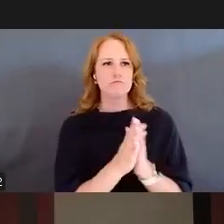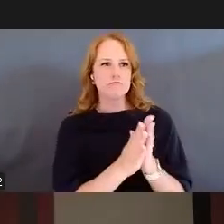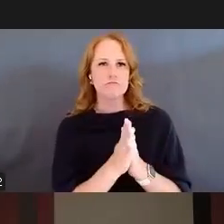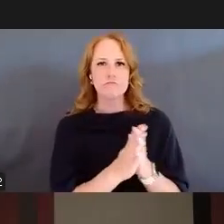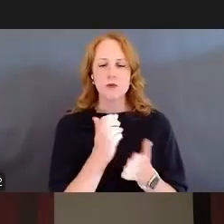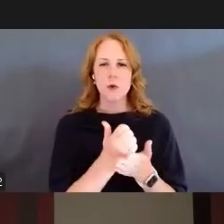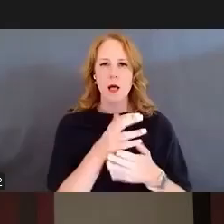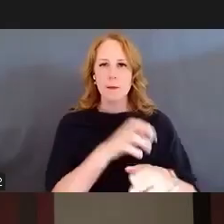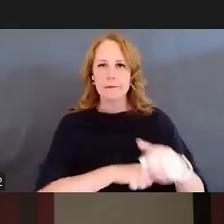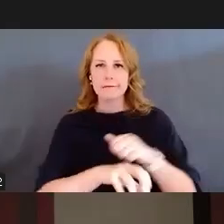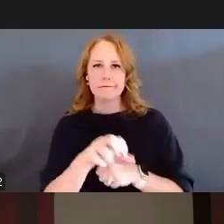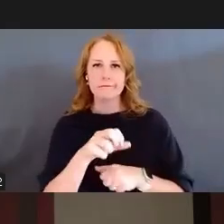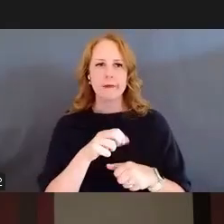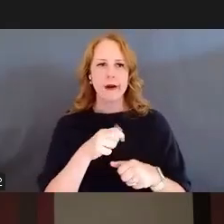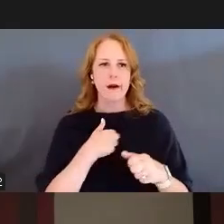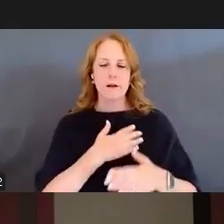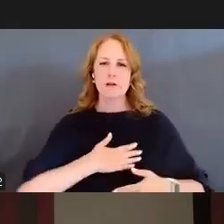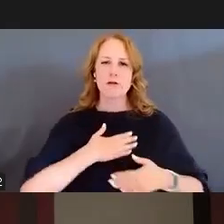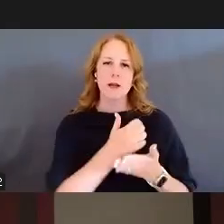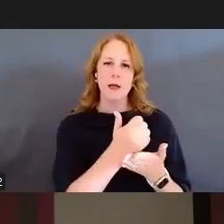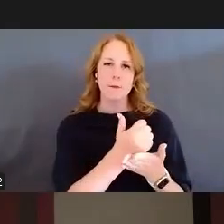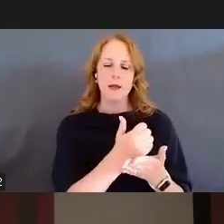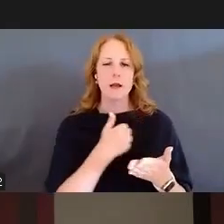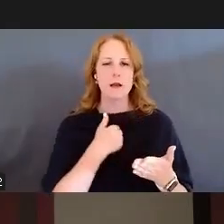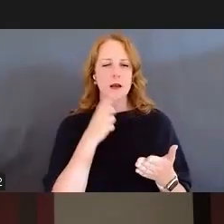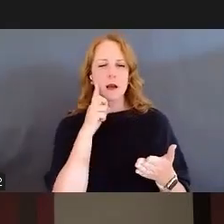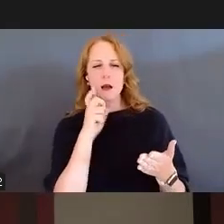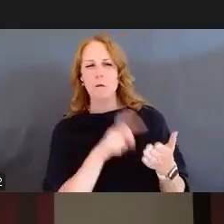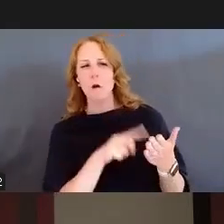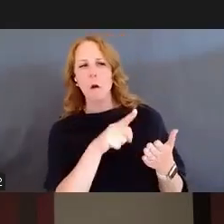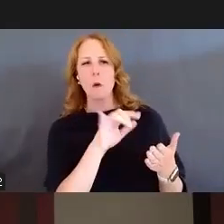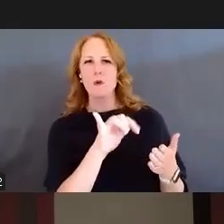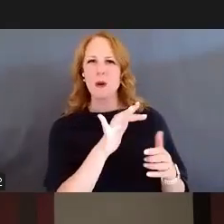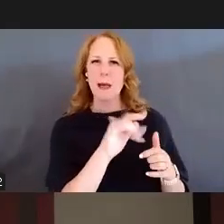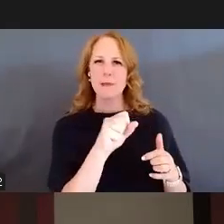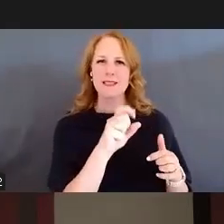and I enjoy helping. And I notice when things need to be restocked or when something's completely out